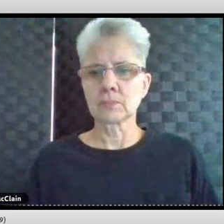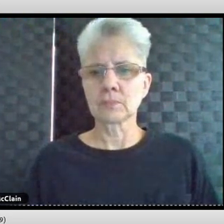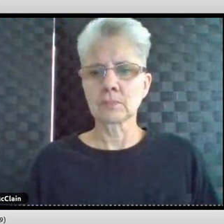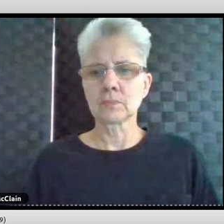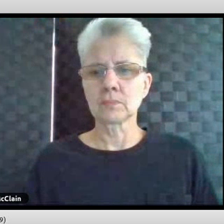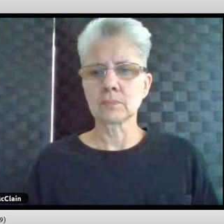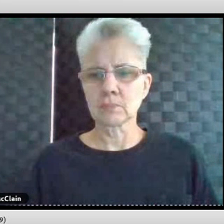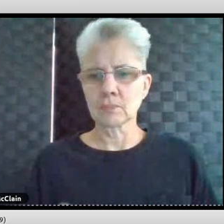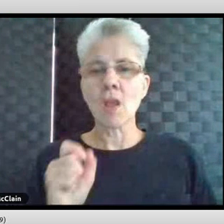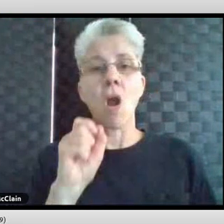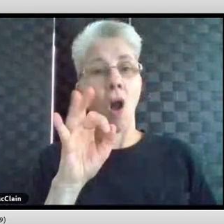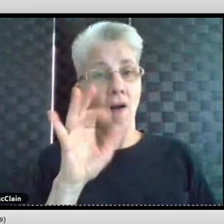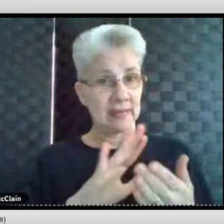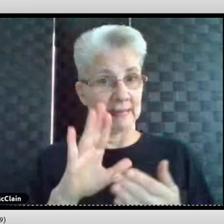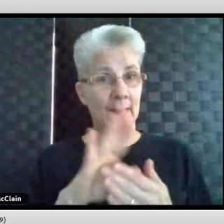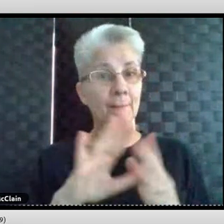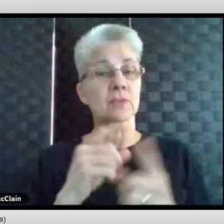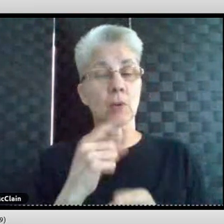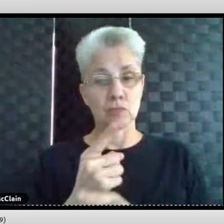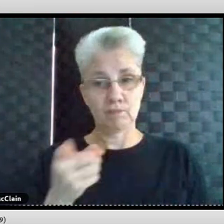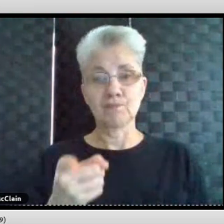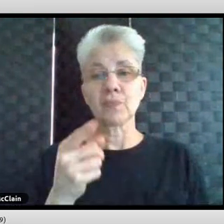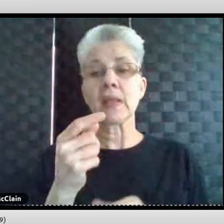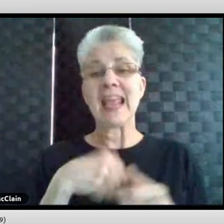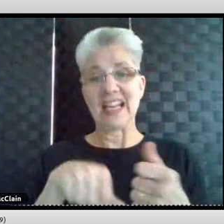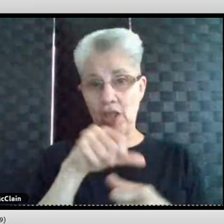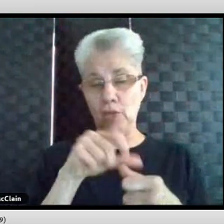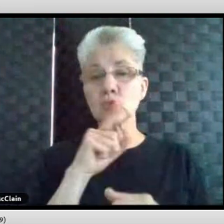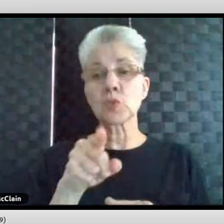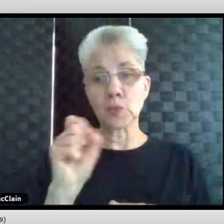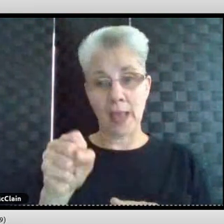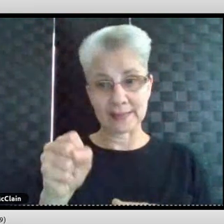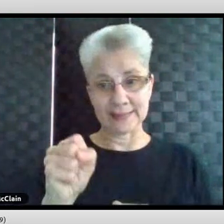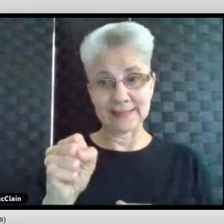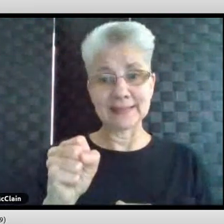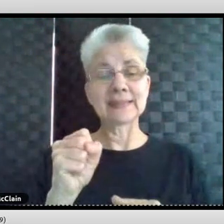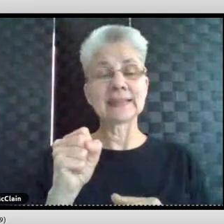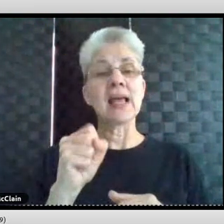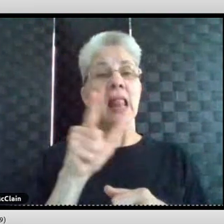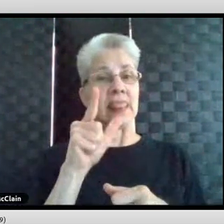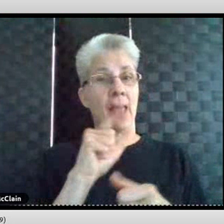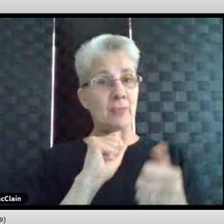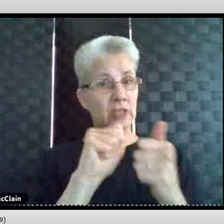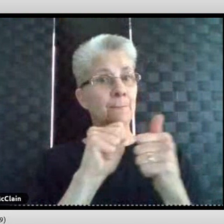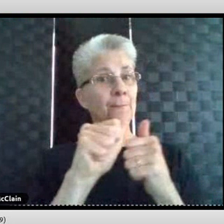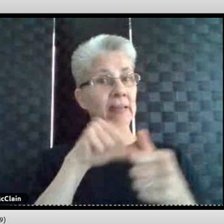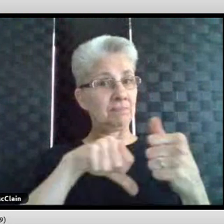"All campus departments." Absolutely. "Each other." Yes.